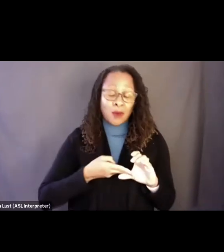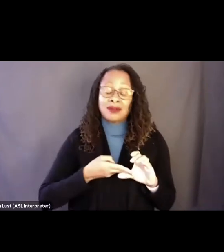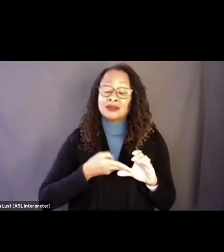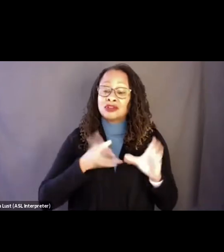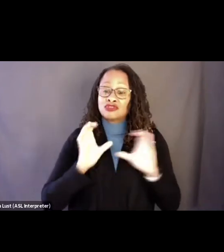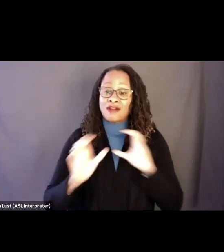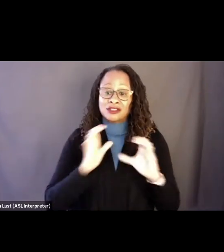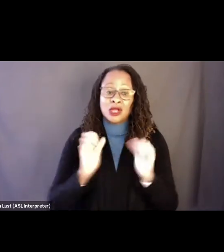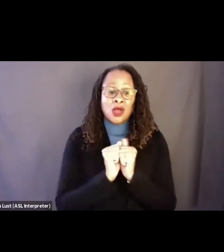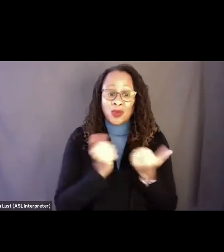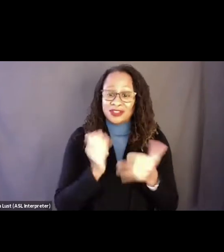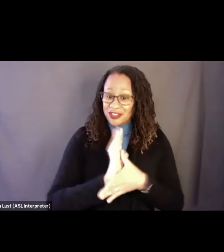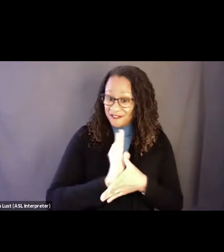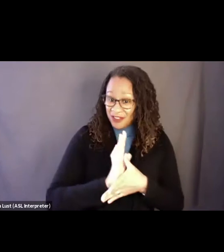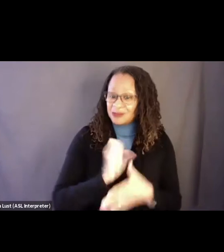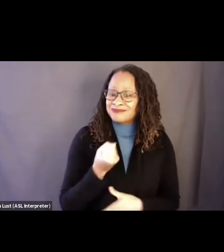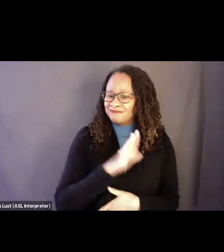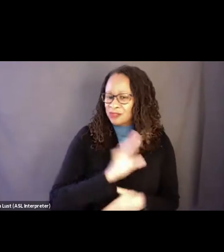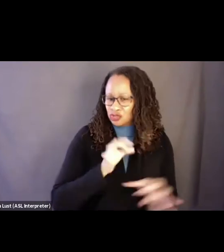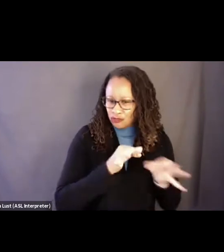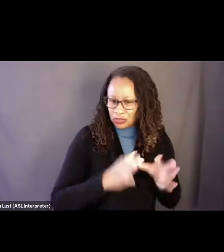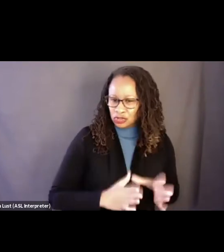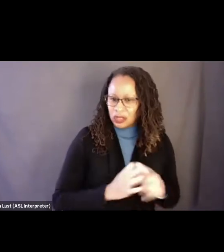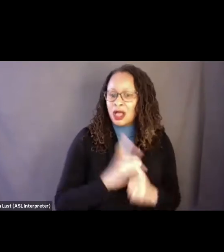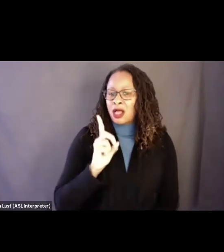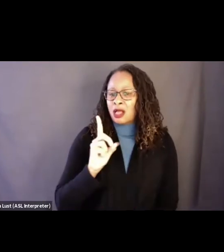sorry, with the film's director Loira Limbal